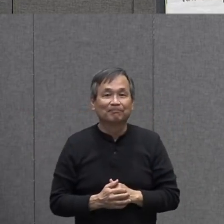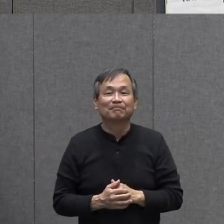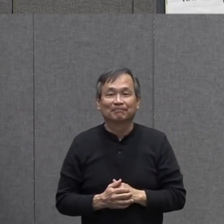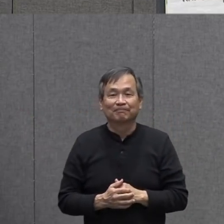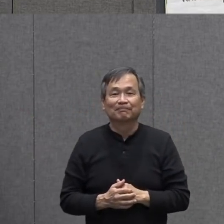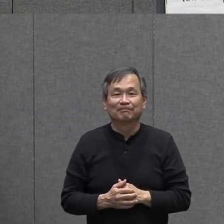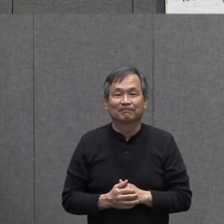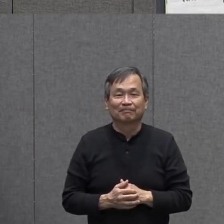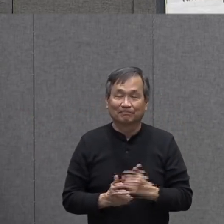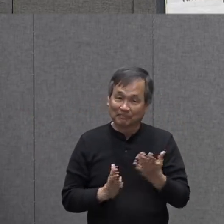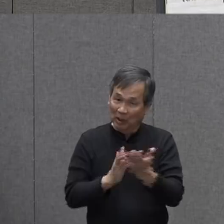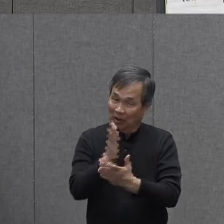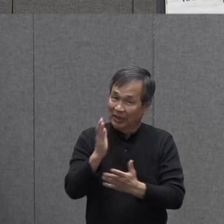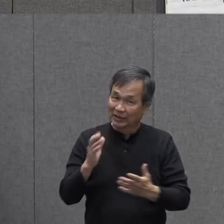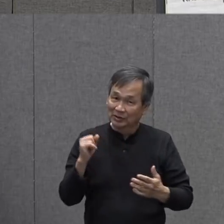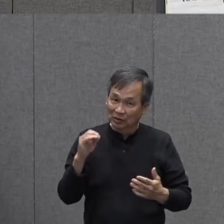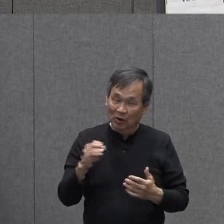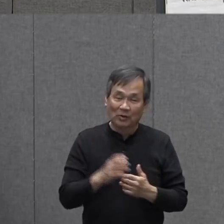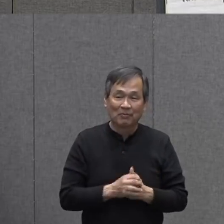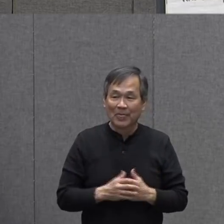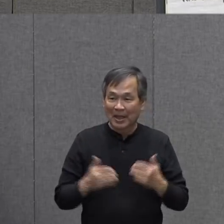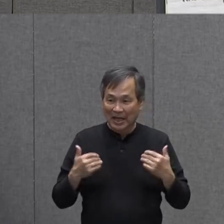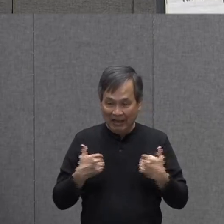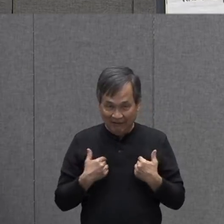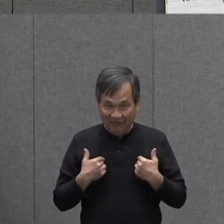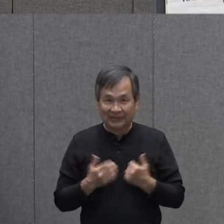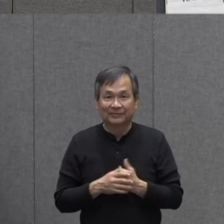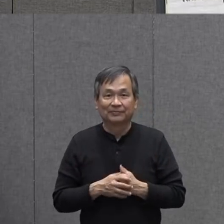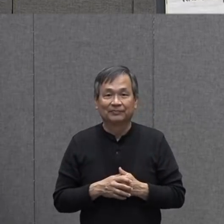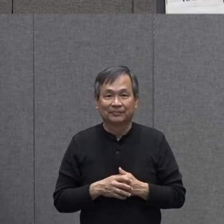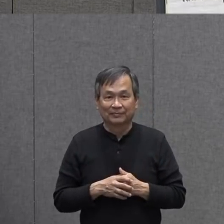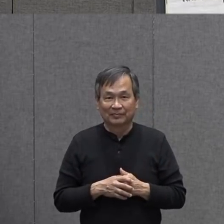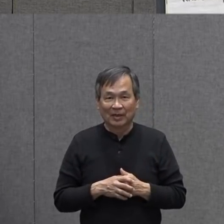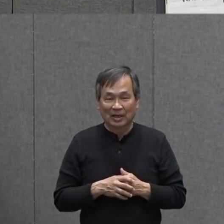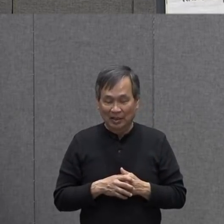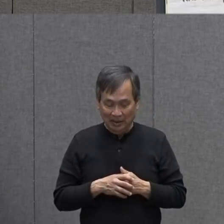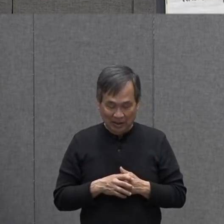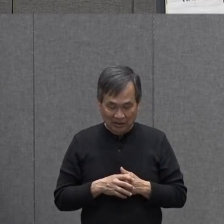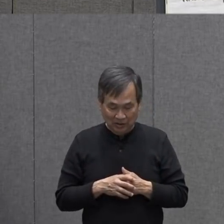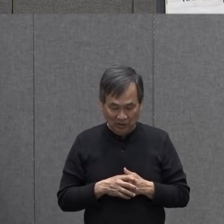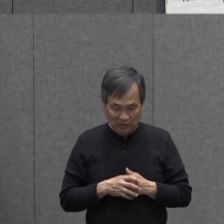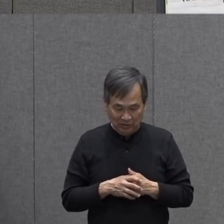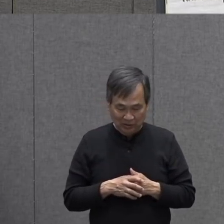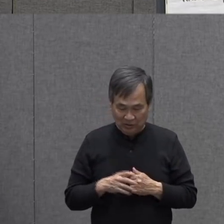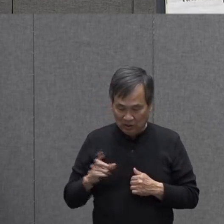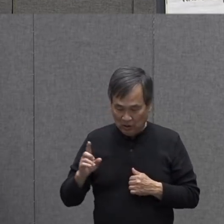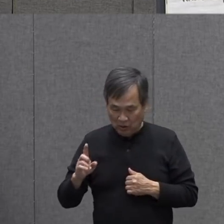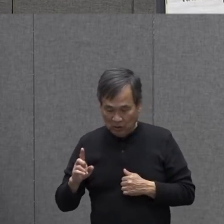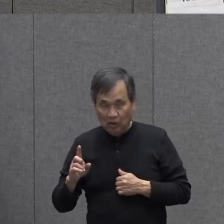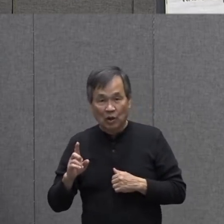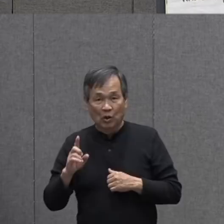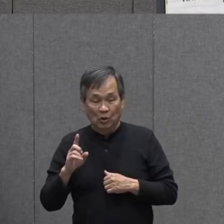All right, so I have down here, my number. Ones, tens, and hundreds.